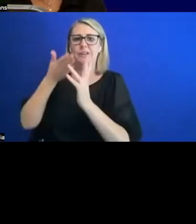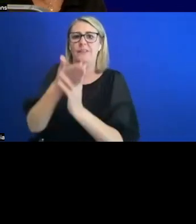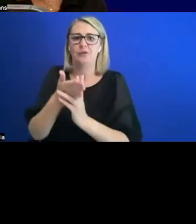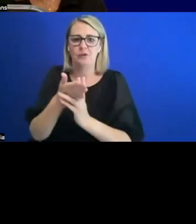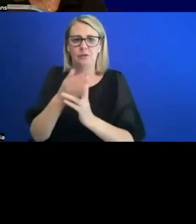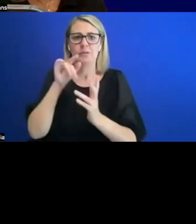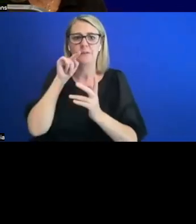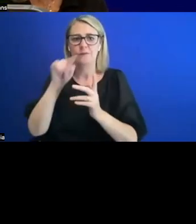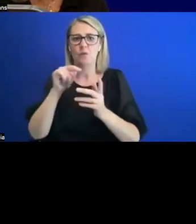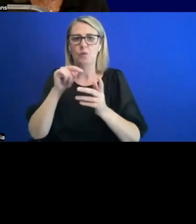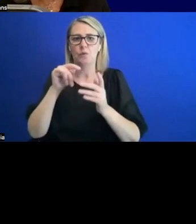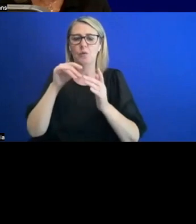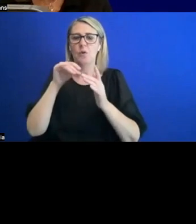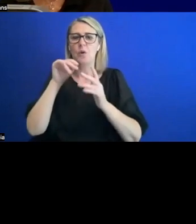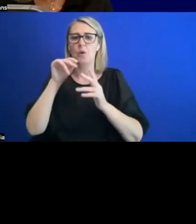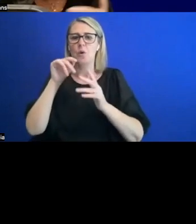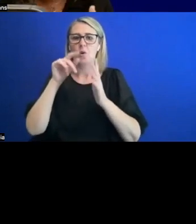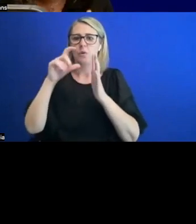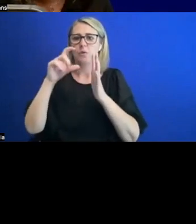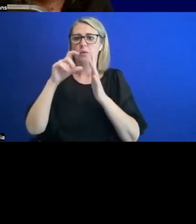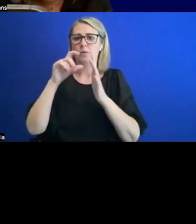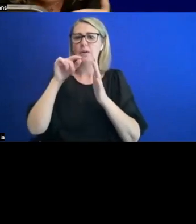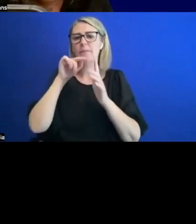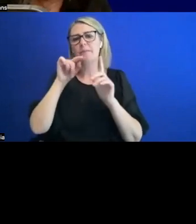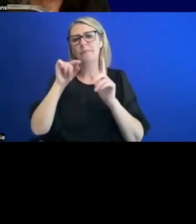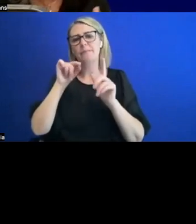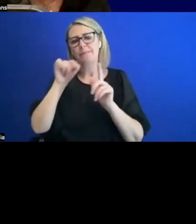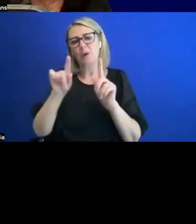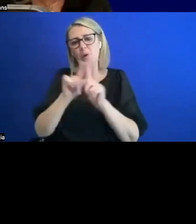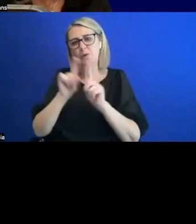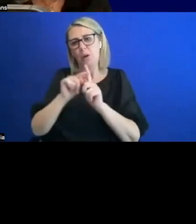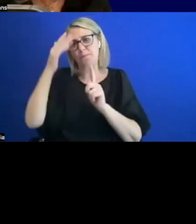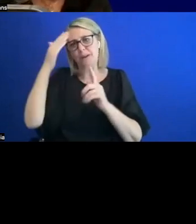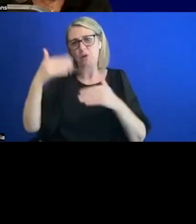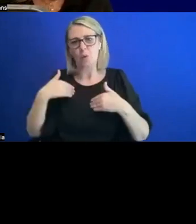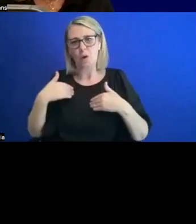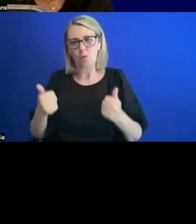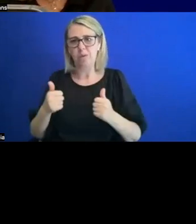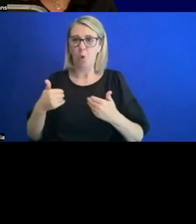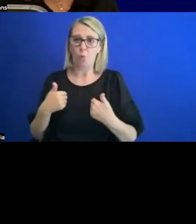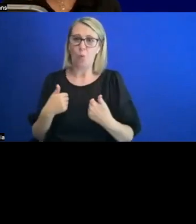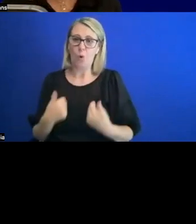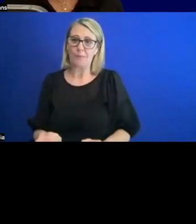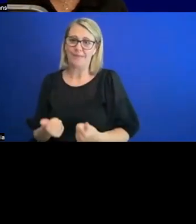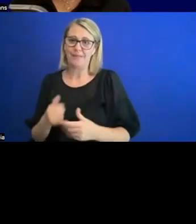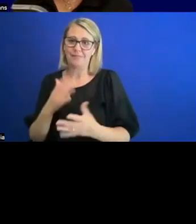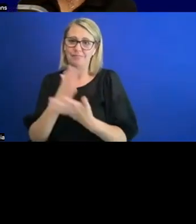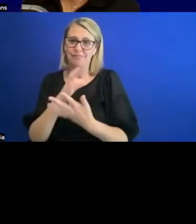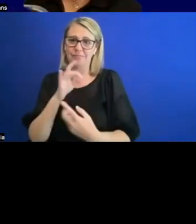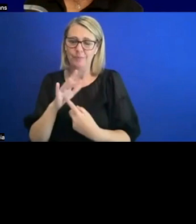interoceptive dysfunction but also mental health and wellbeing. And really it's quite important